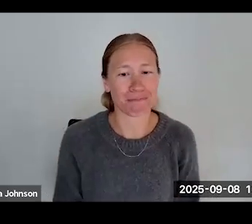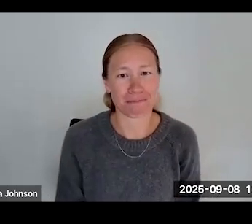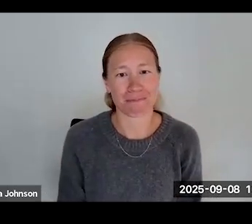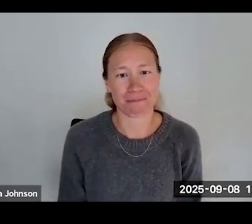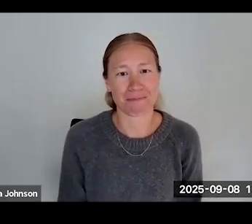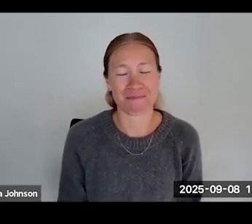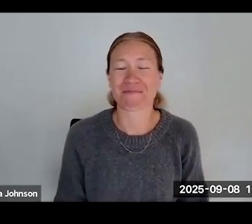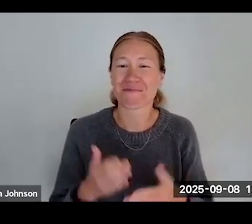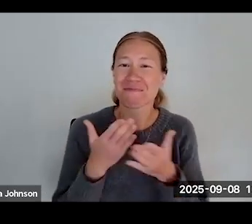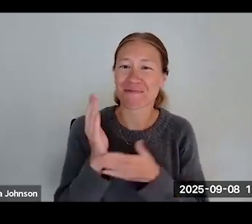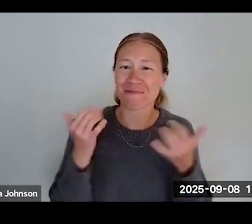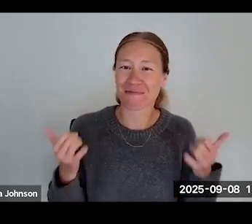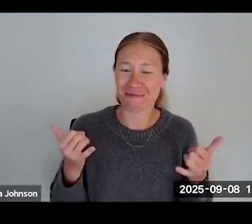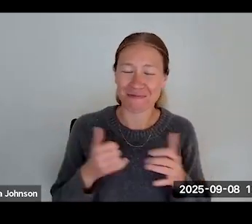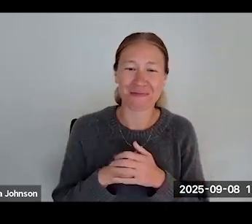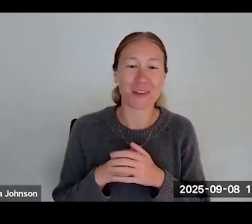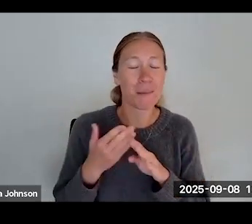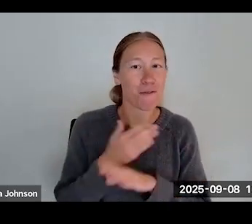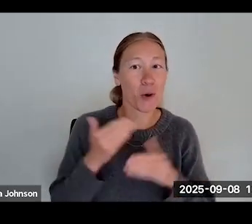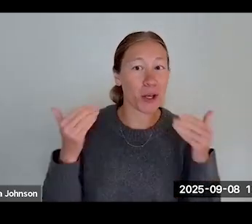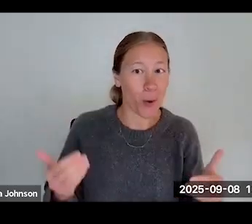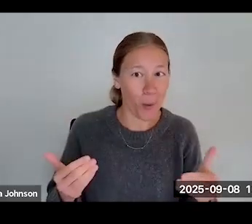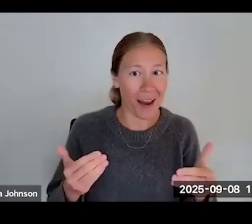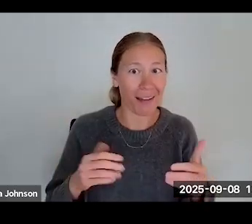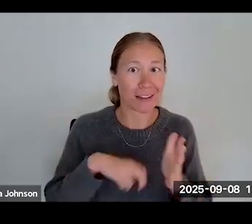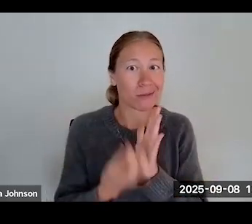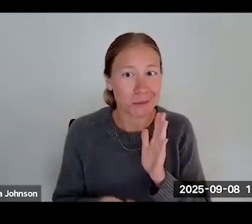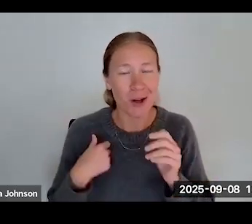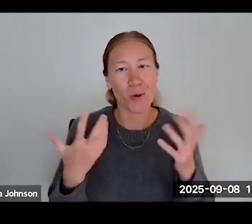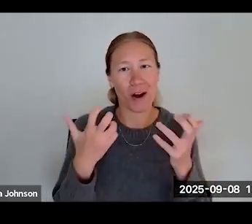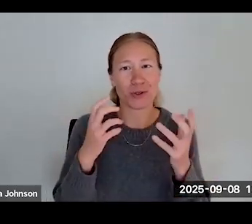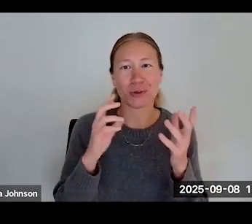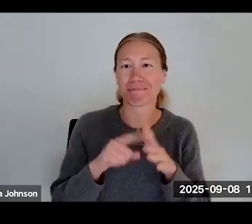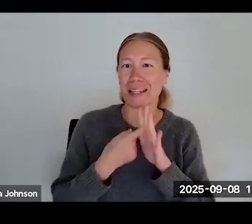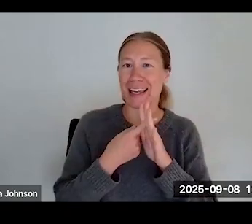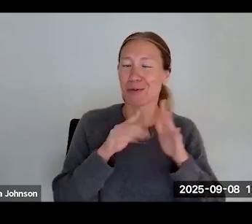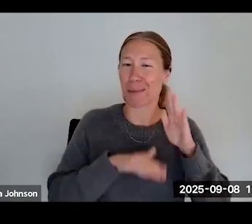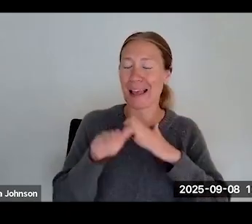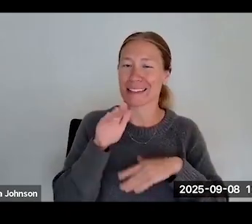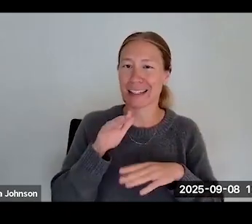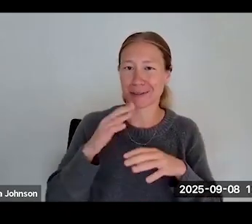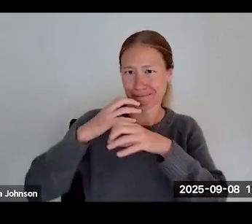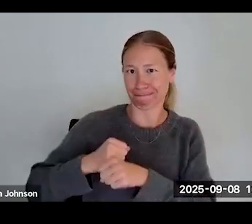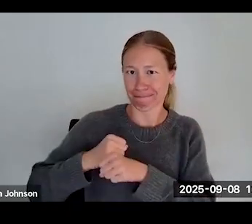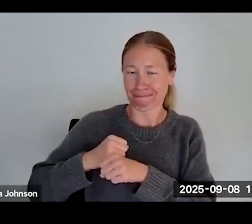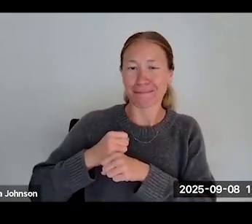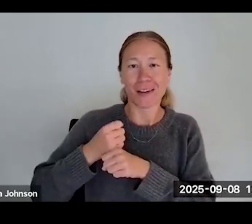Alright, so before we get started, we did want to start with a few basic acronyms that we'll be using throughout today.